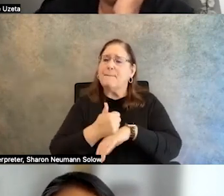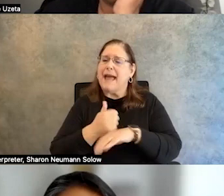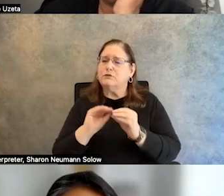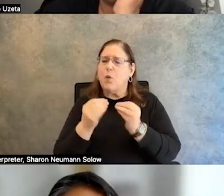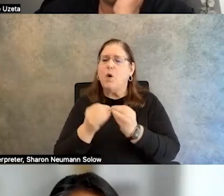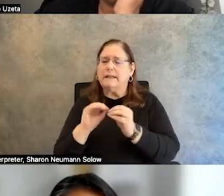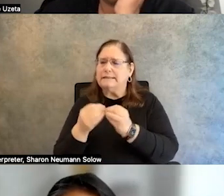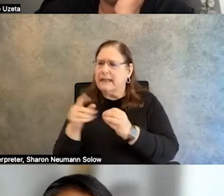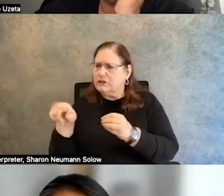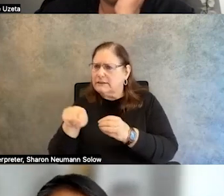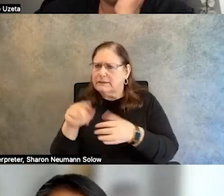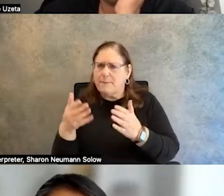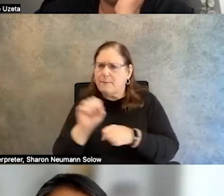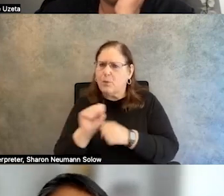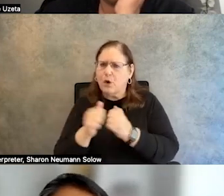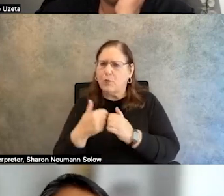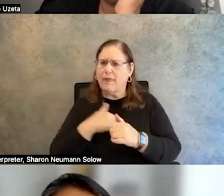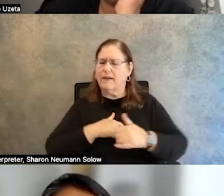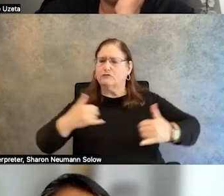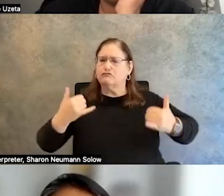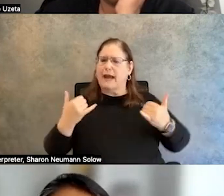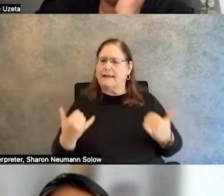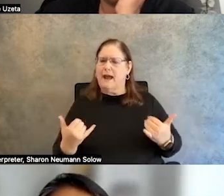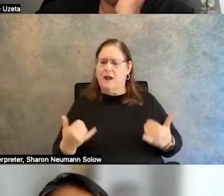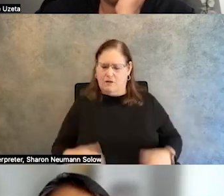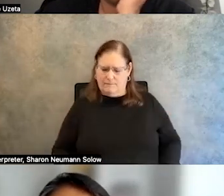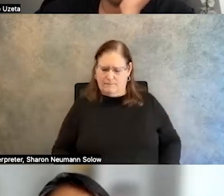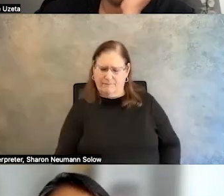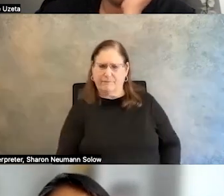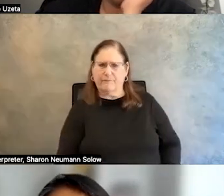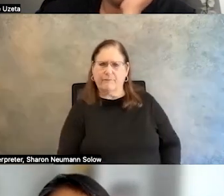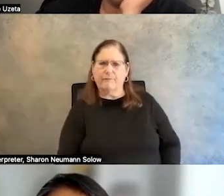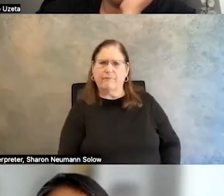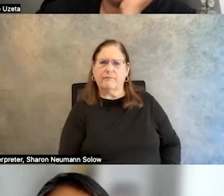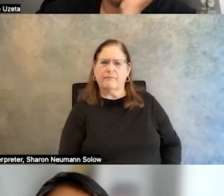who are maybe working on this right now. I think it's especially looking at this intersection